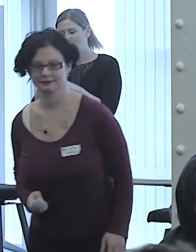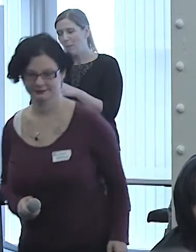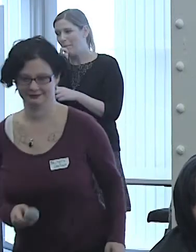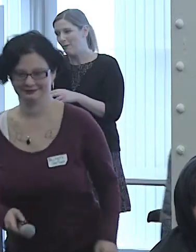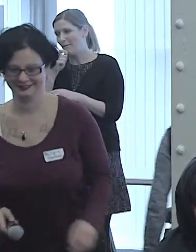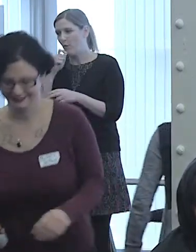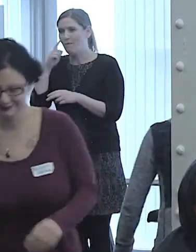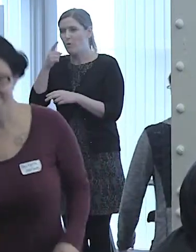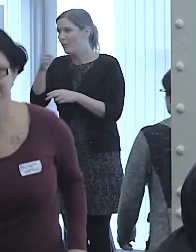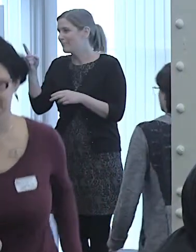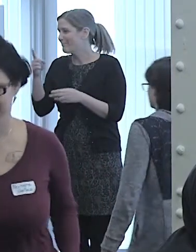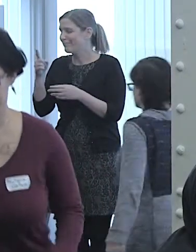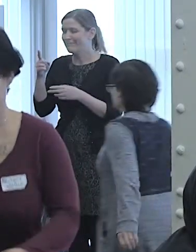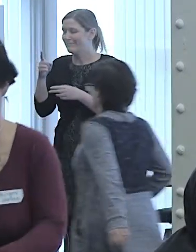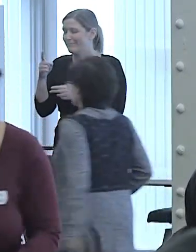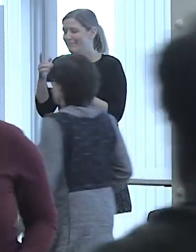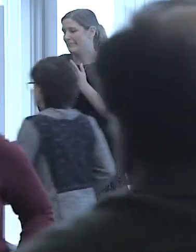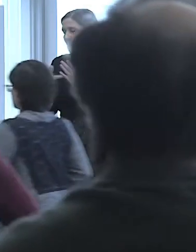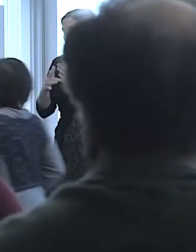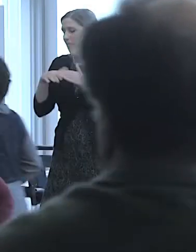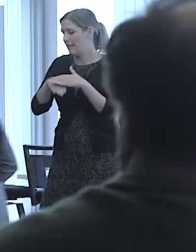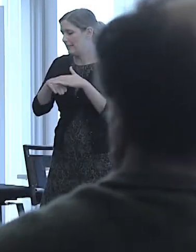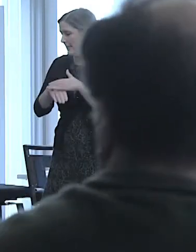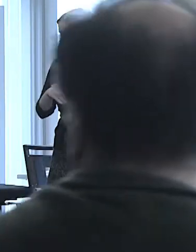[Male Audience Member] Okay, alright.